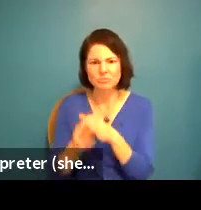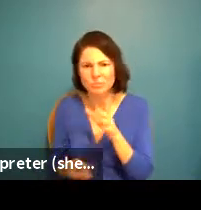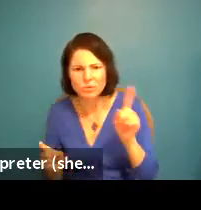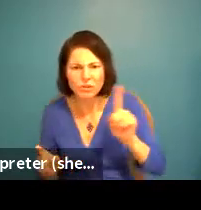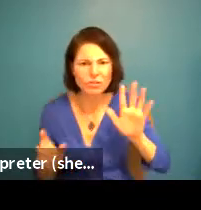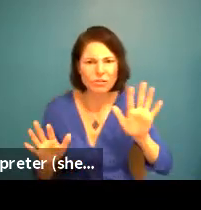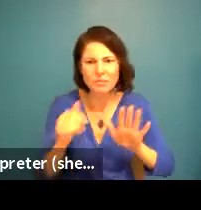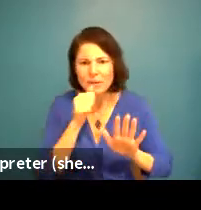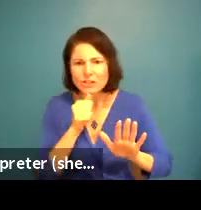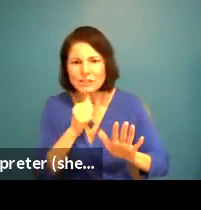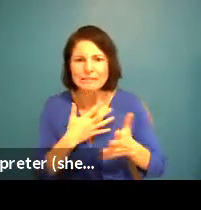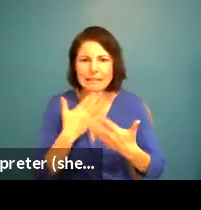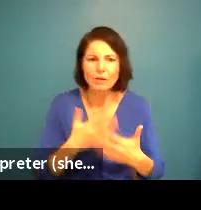video working. So thank you for that.